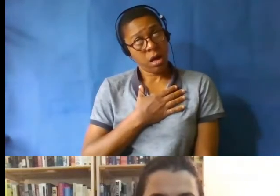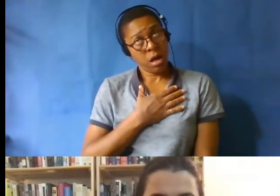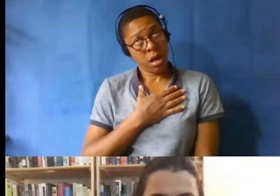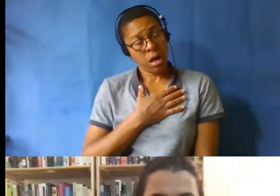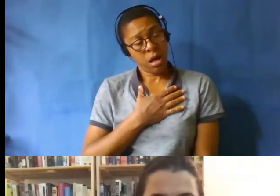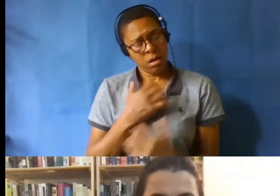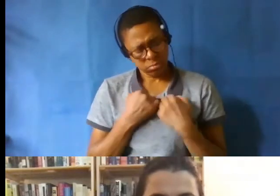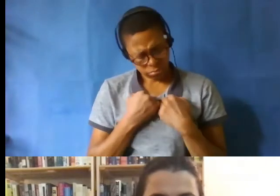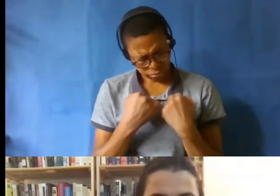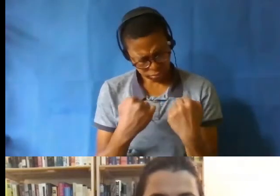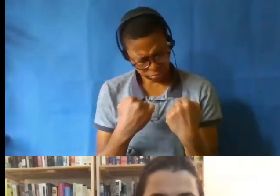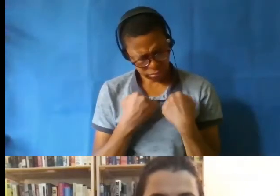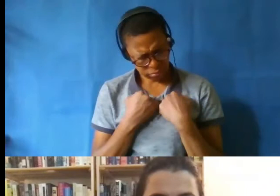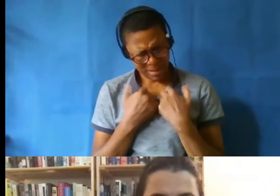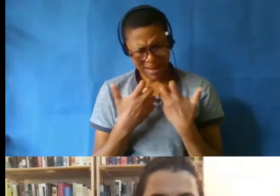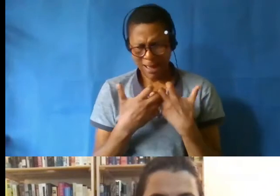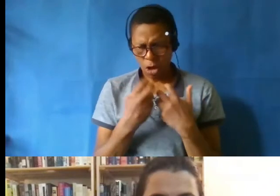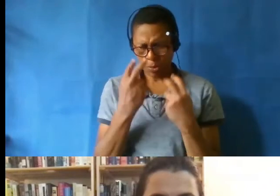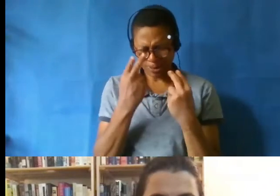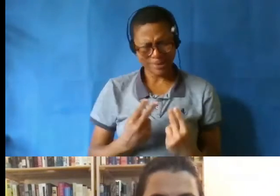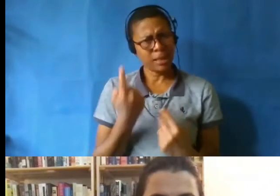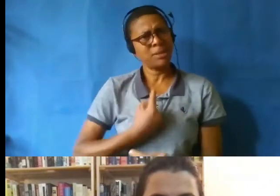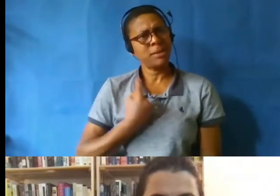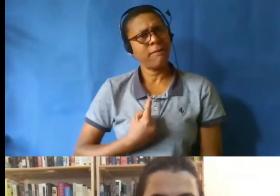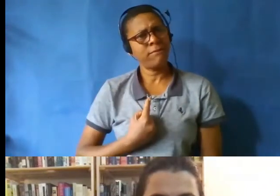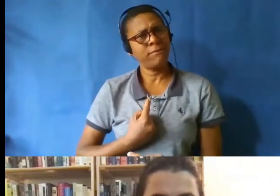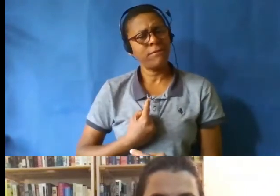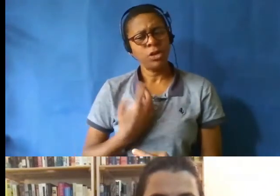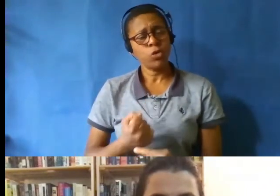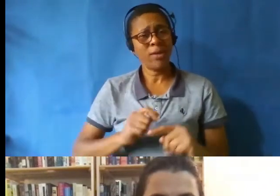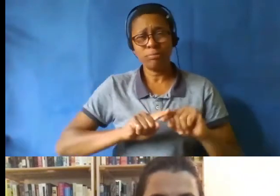there are different like ethno-cultural variants in our experiences and that you